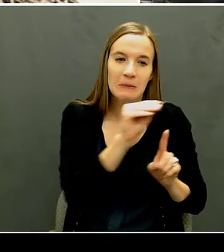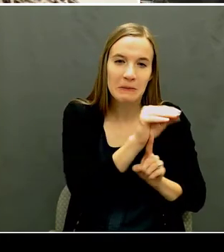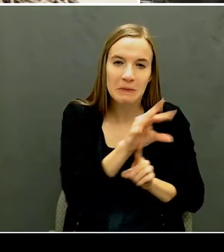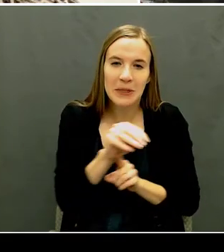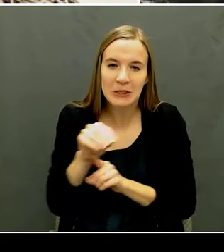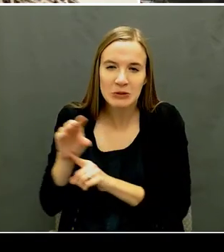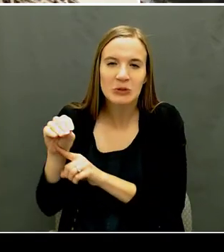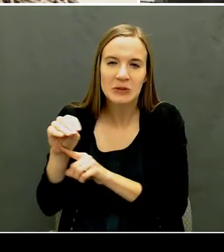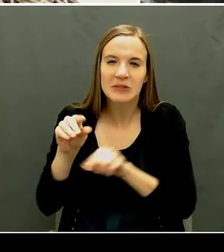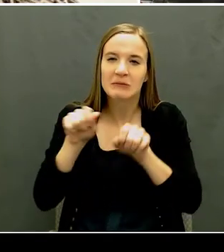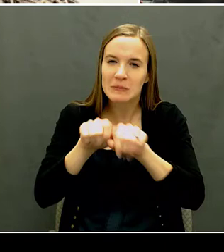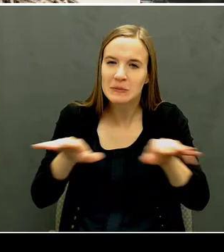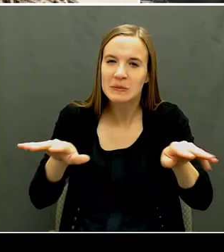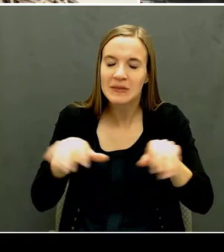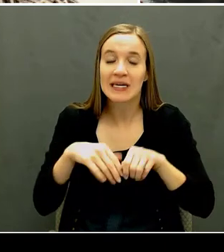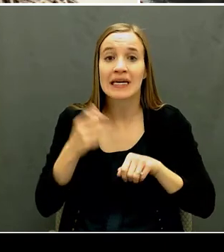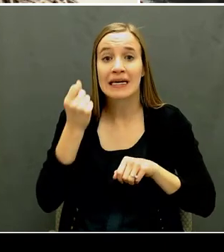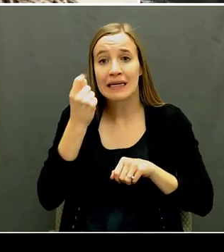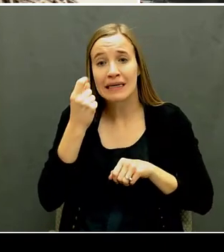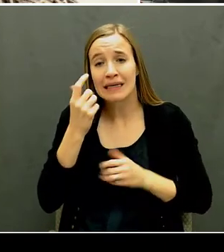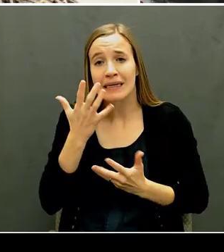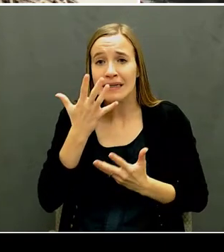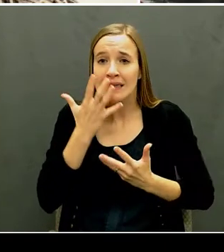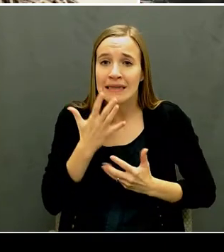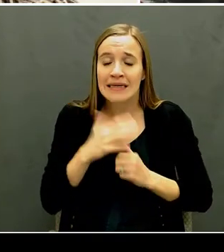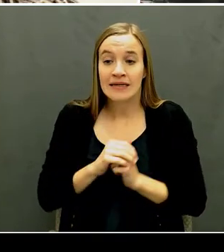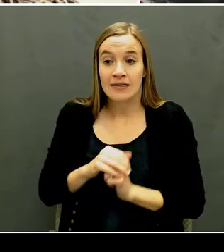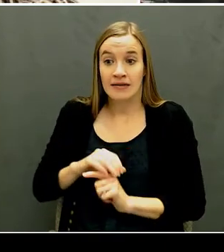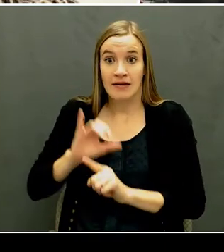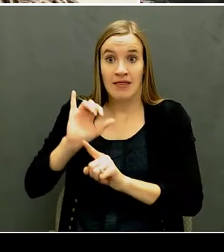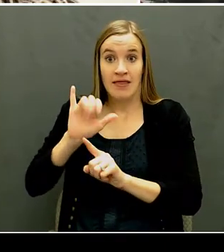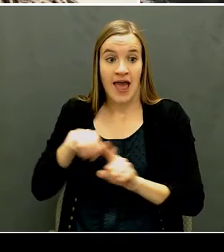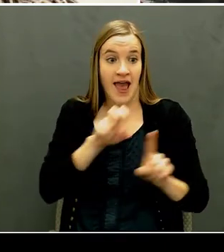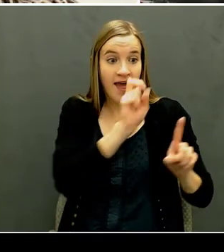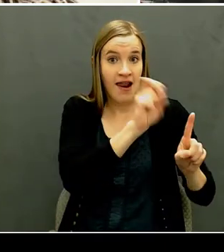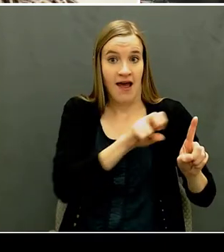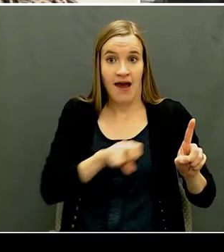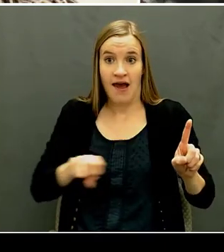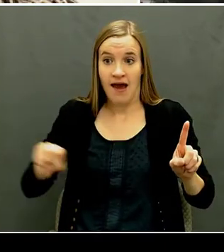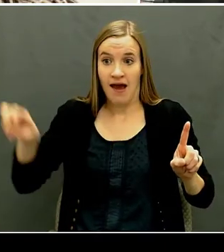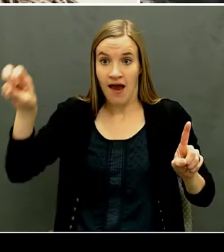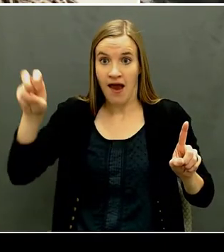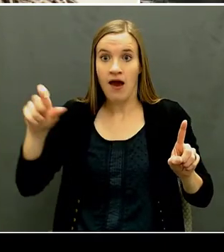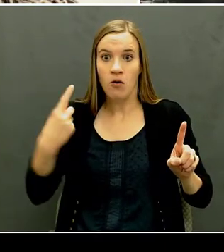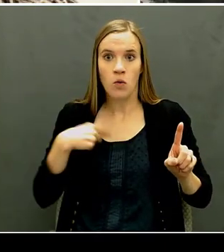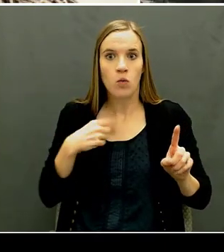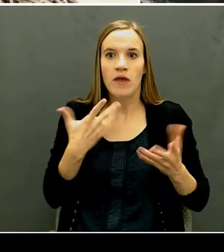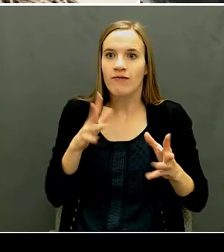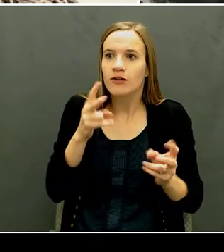website that was created that documented why we went to each city what we did in each city, and